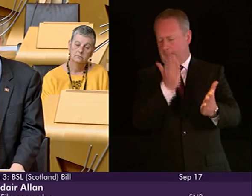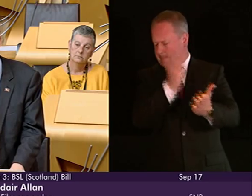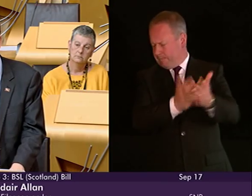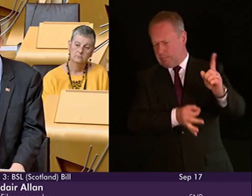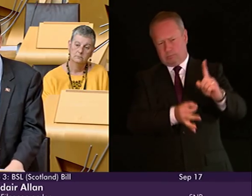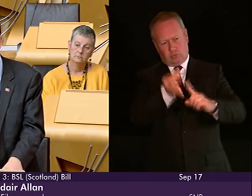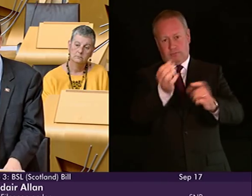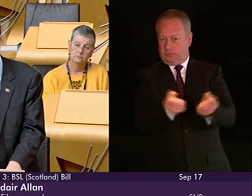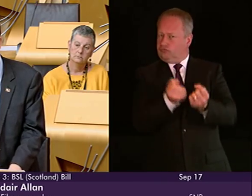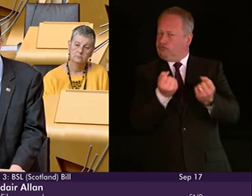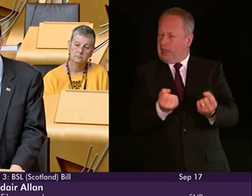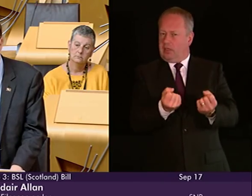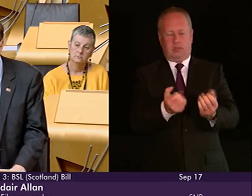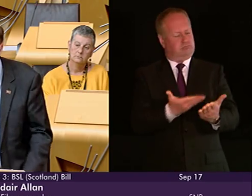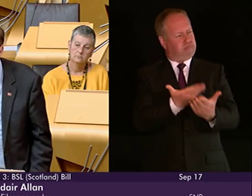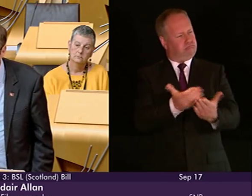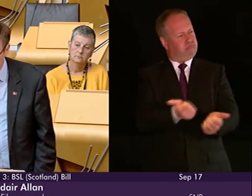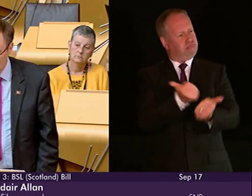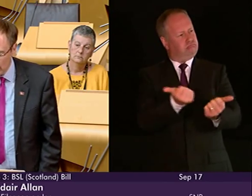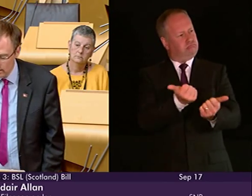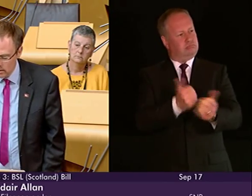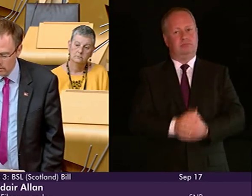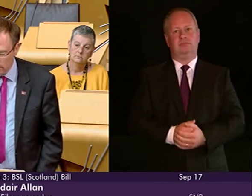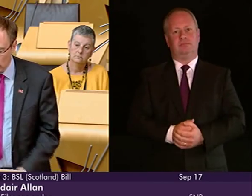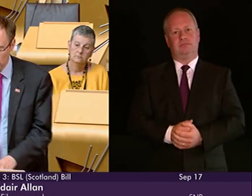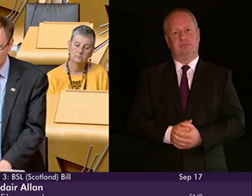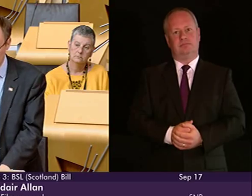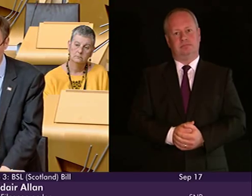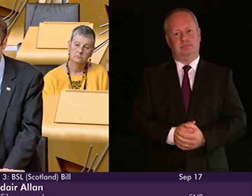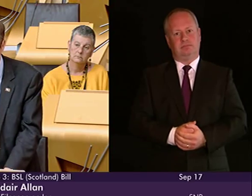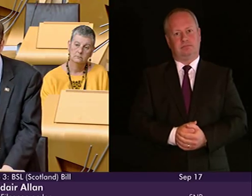and strengthened. The Scottish Parliament has been applauded